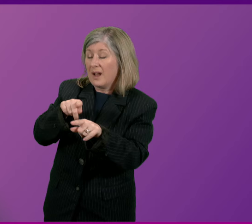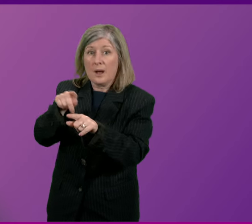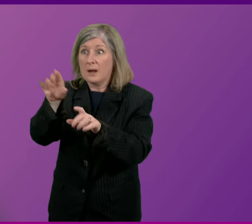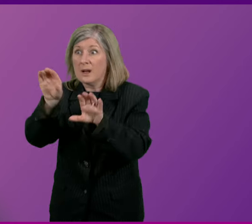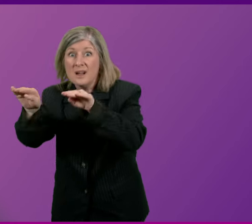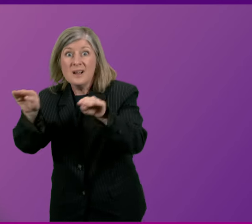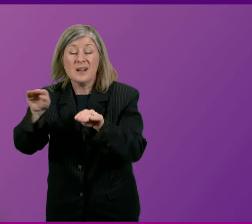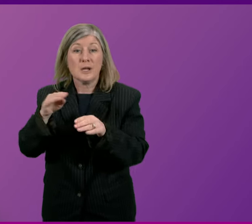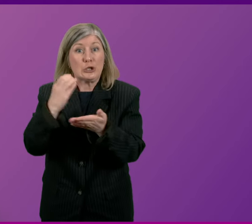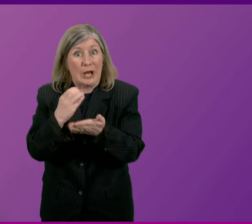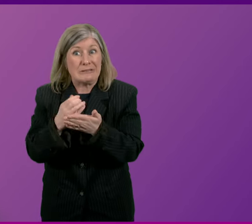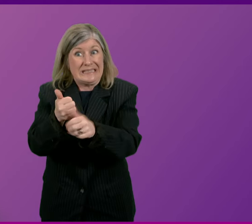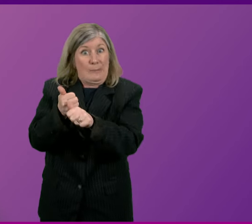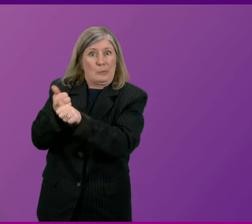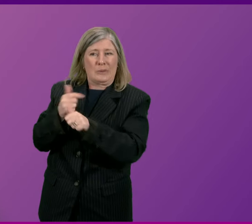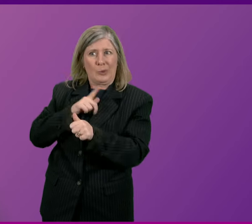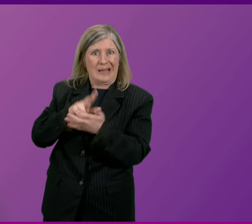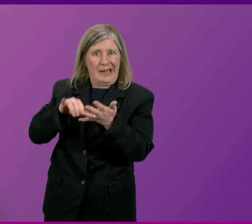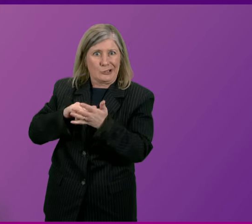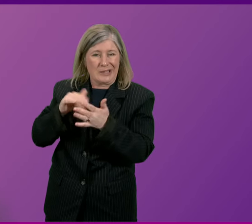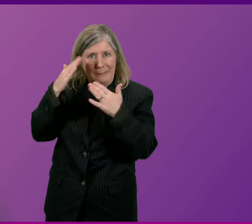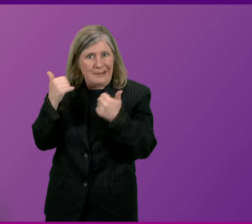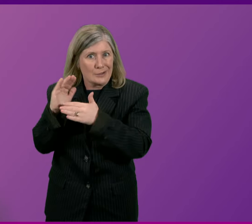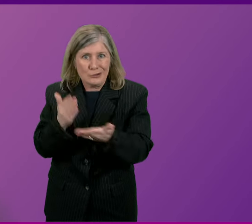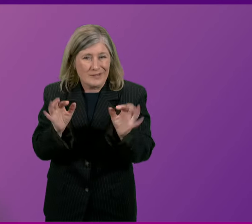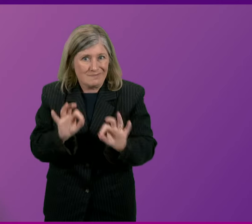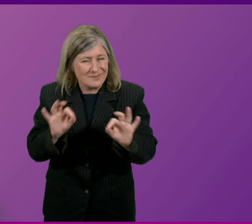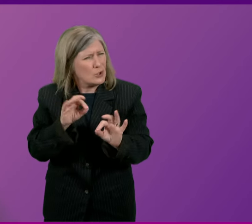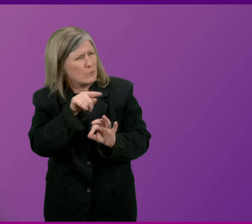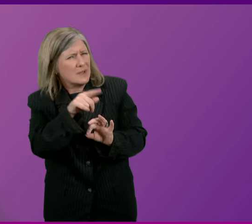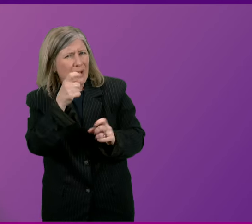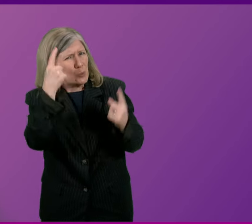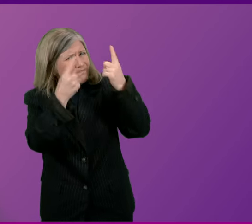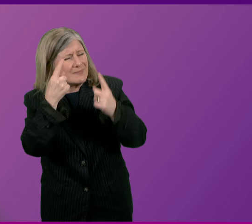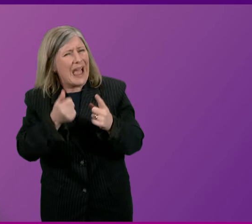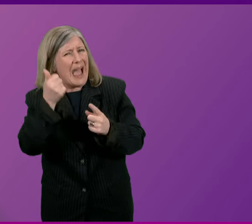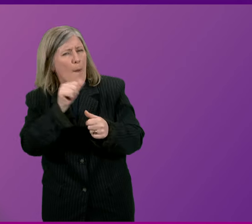First Minister consider a different approach to recruitment of health staff in rural areas,